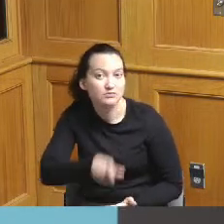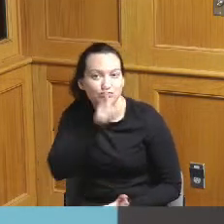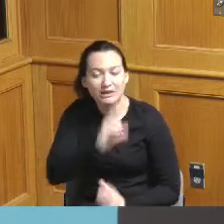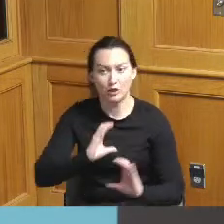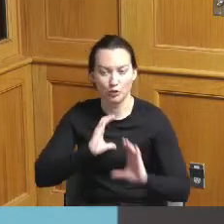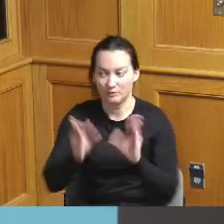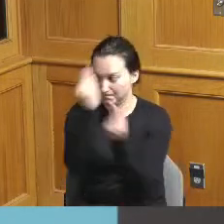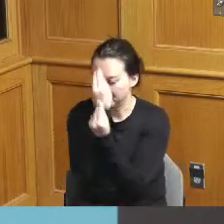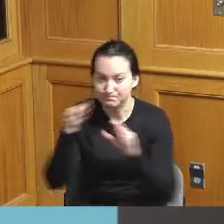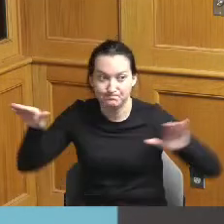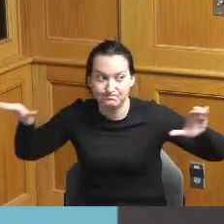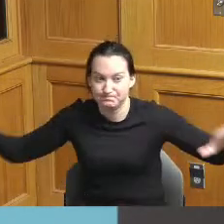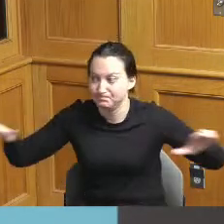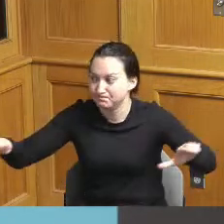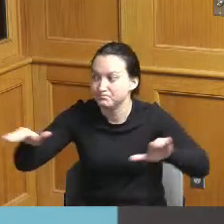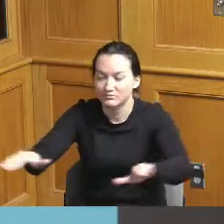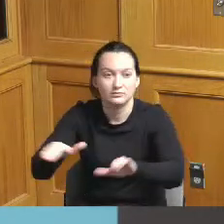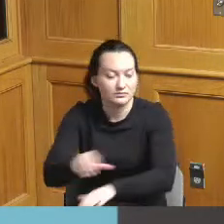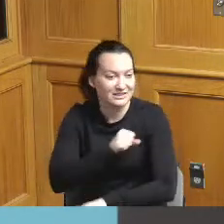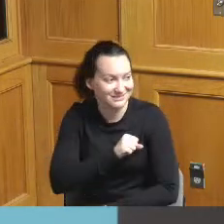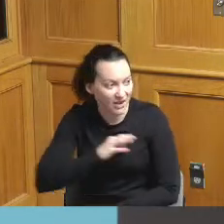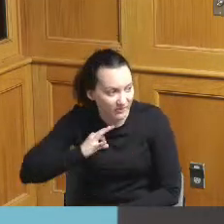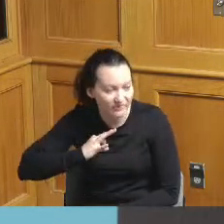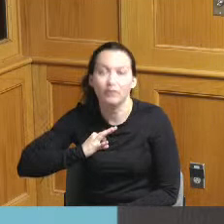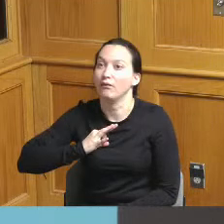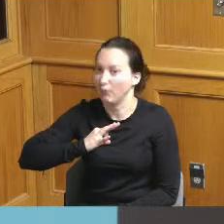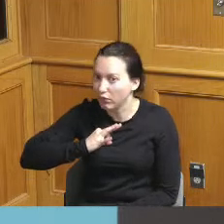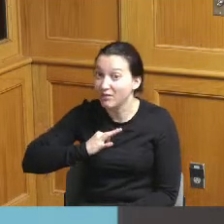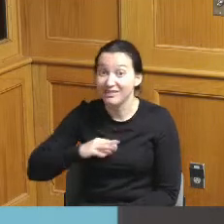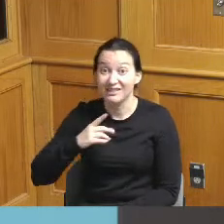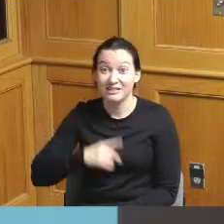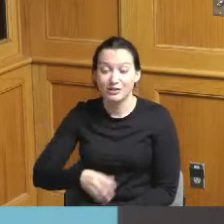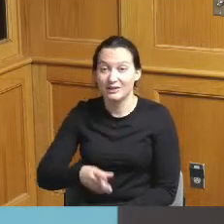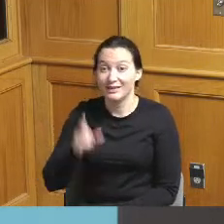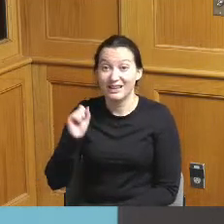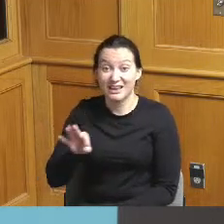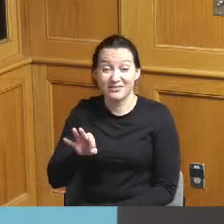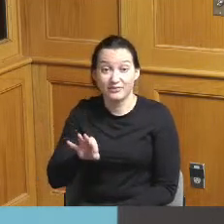communicate clearly to our team members that you know once you get a random random moment sample